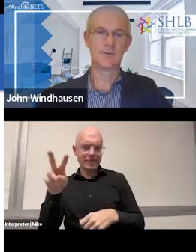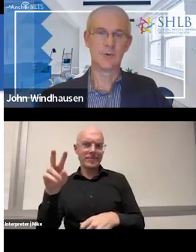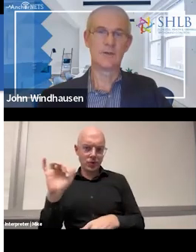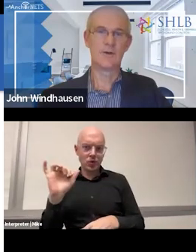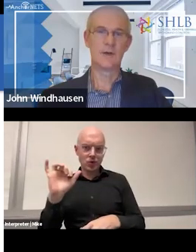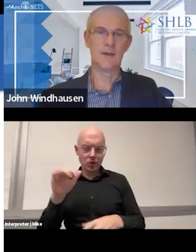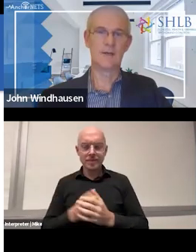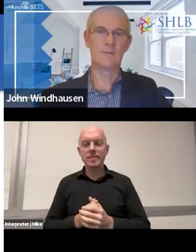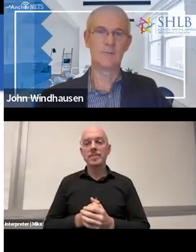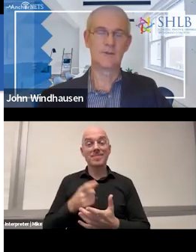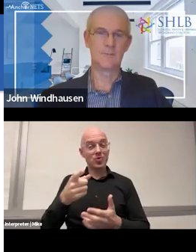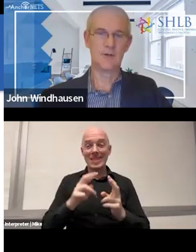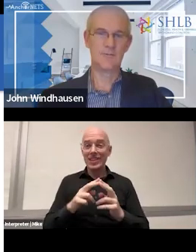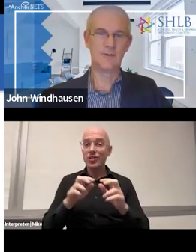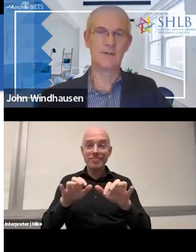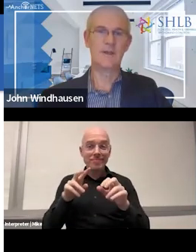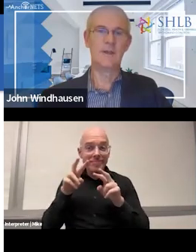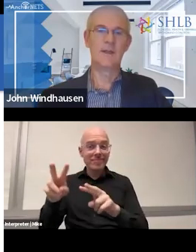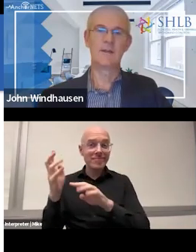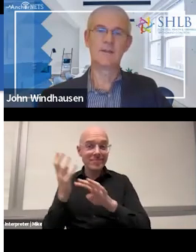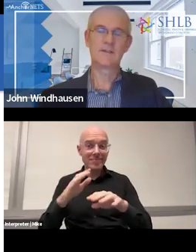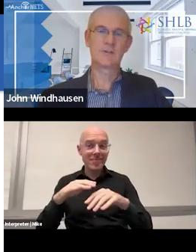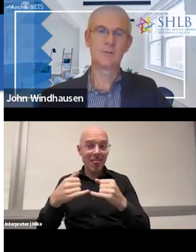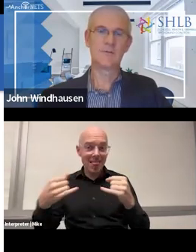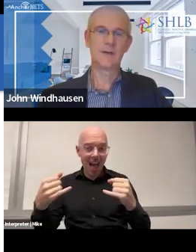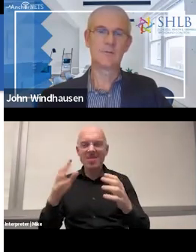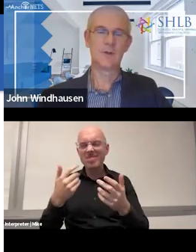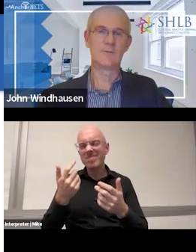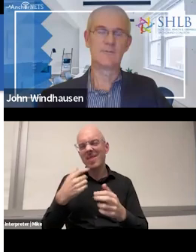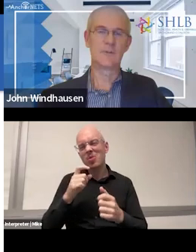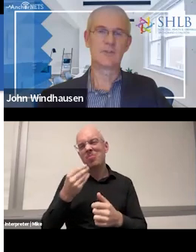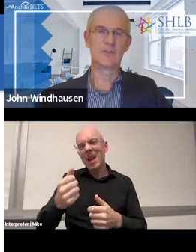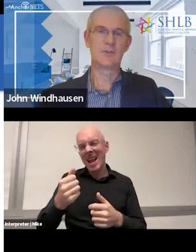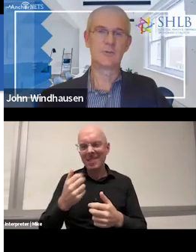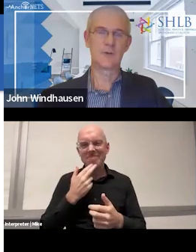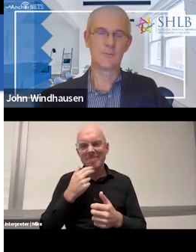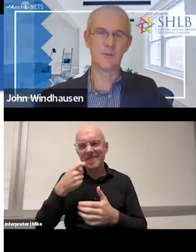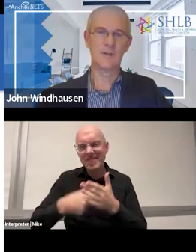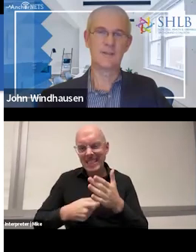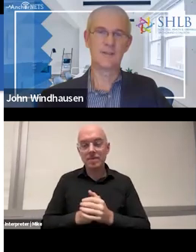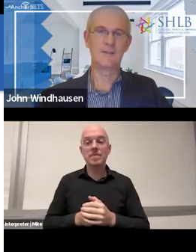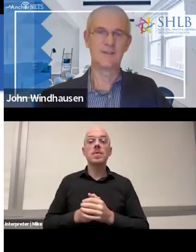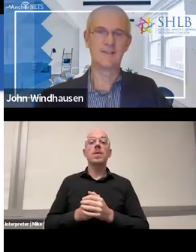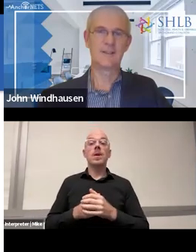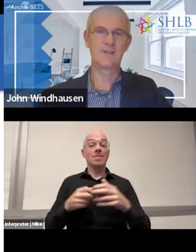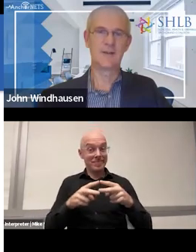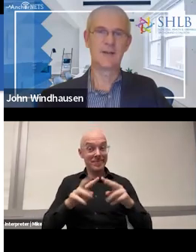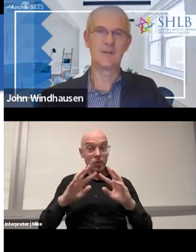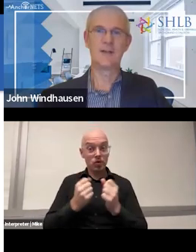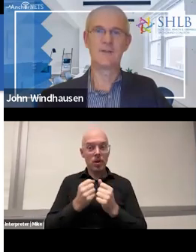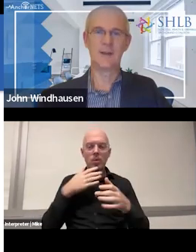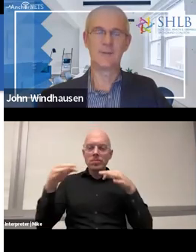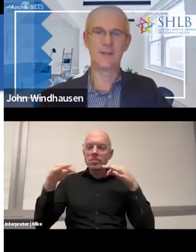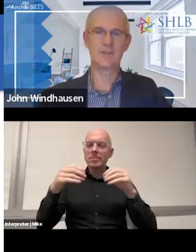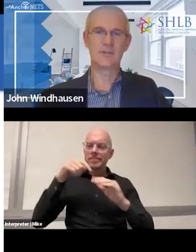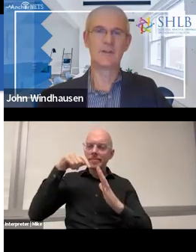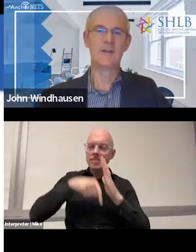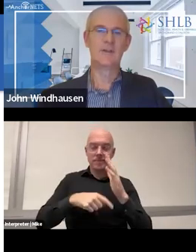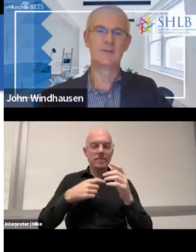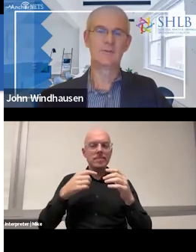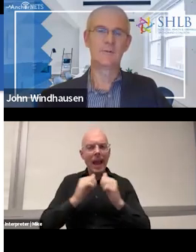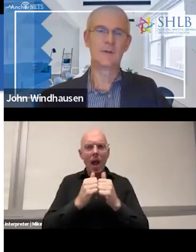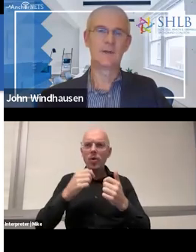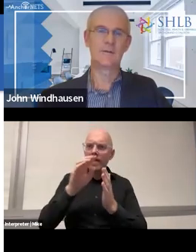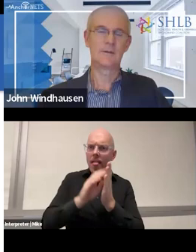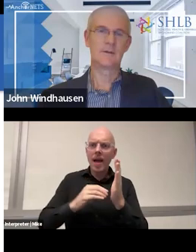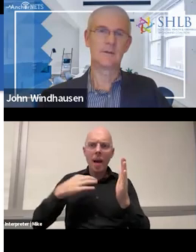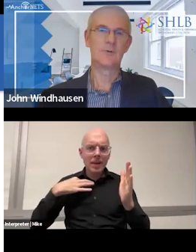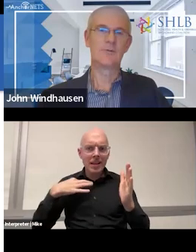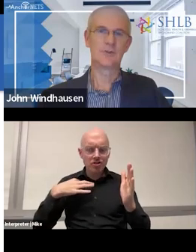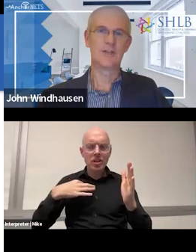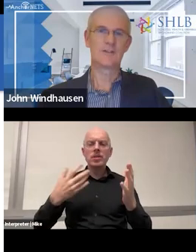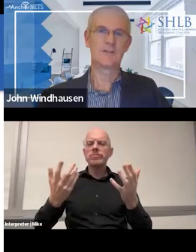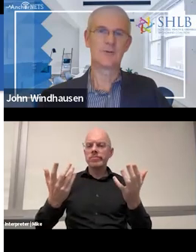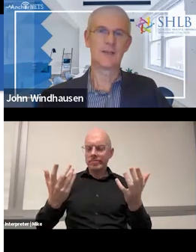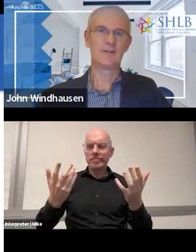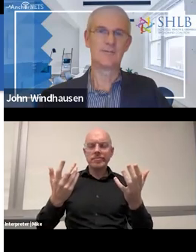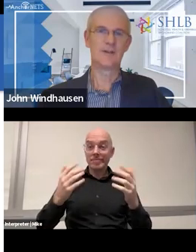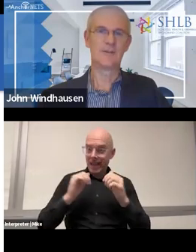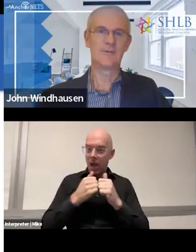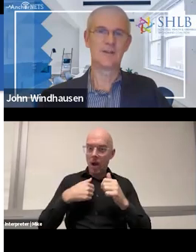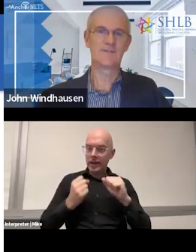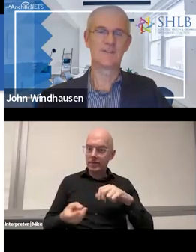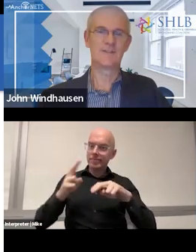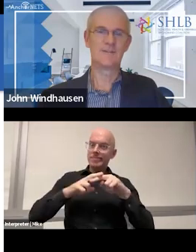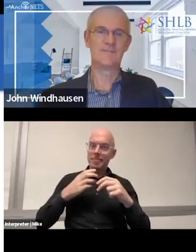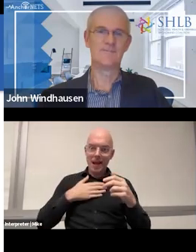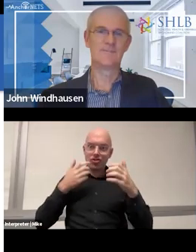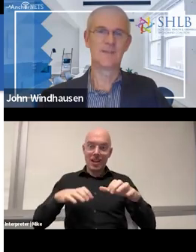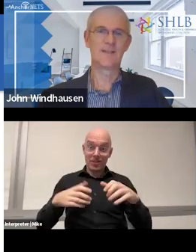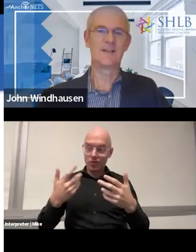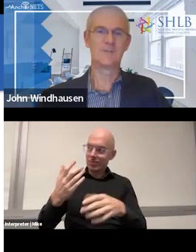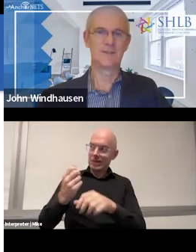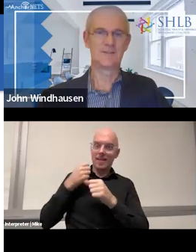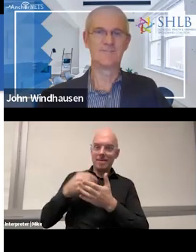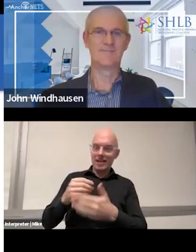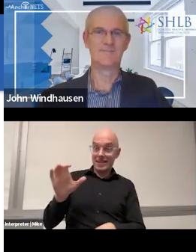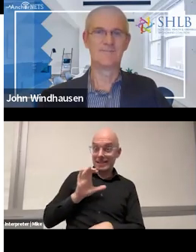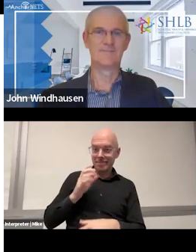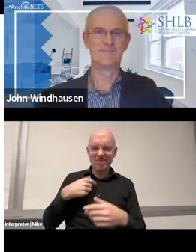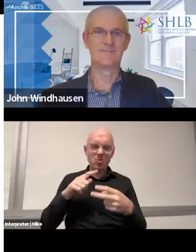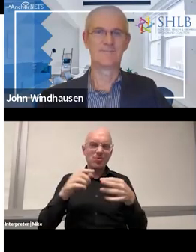John Windhausen: So you can join online with a small fee. And this is going to provide greater information. So you can really dig into the details of how to fill out the applications to improve your chances for getting the funding through the Fcc.